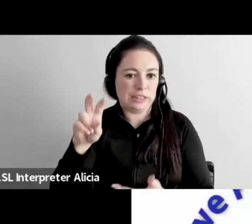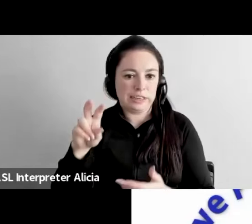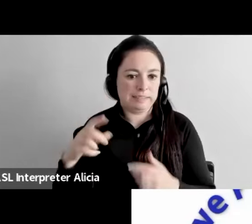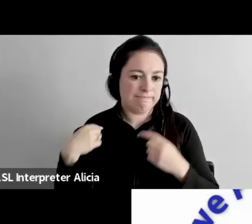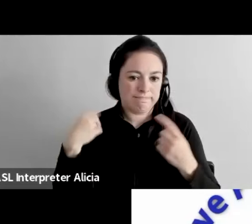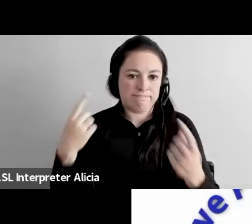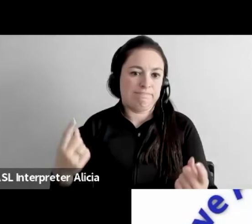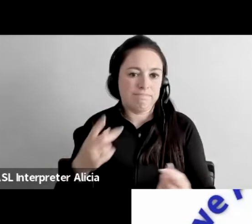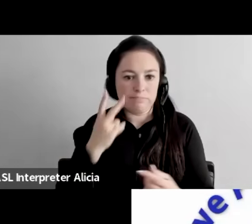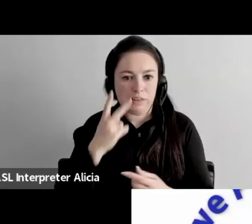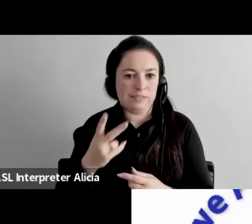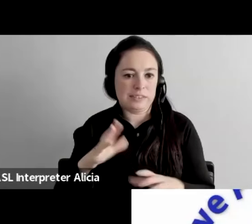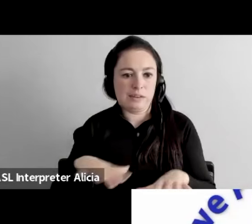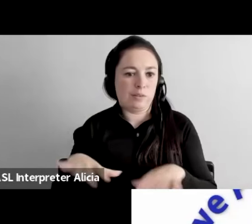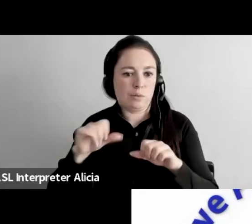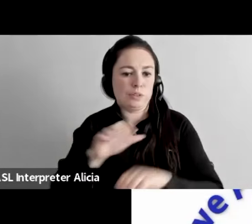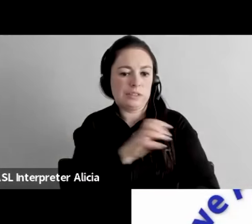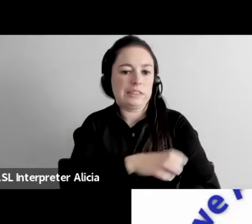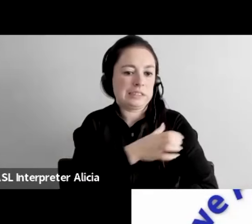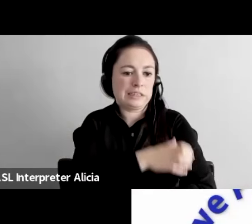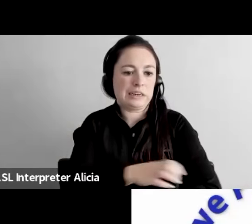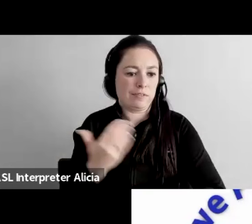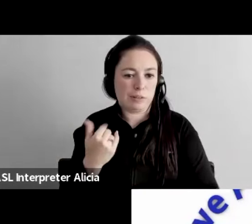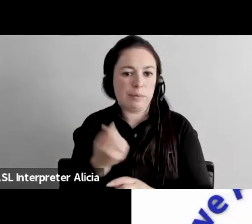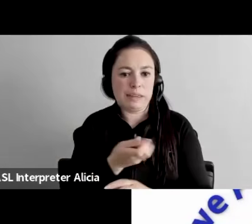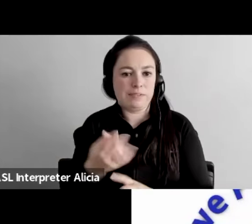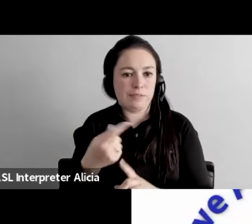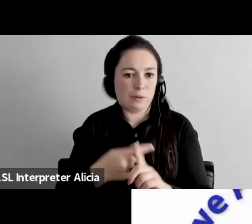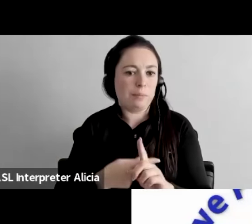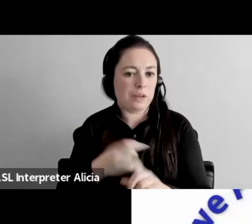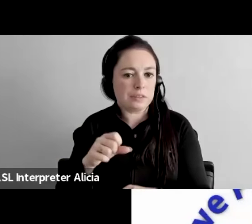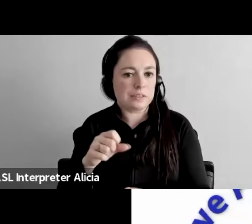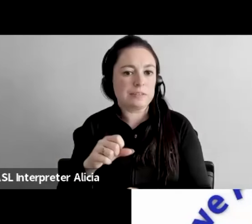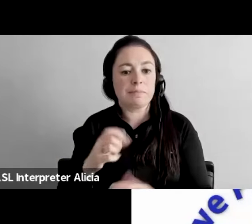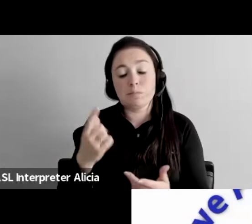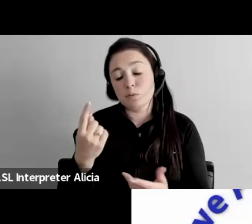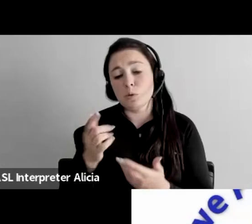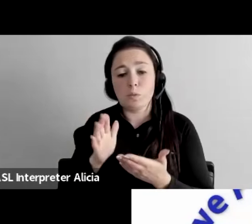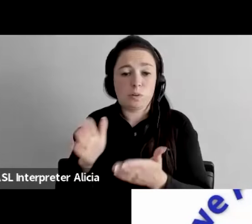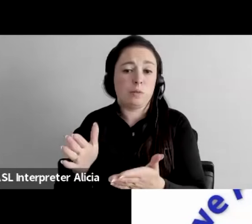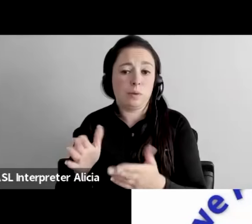been doing this clinic for the past couple months. So that's one way to get into it.